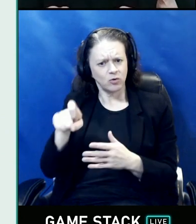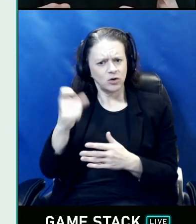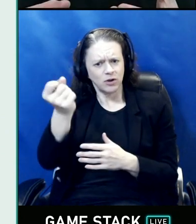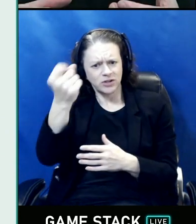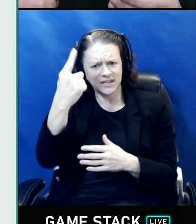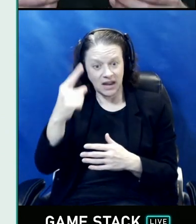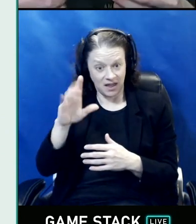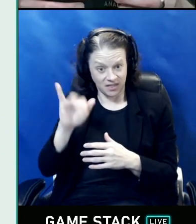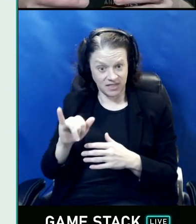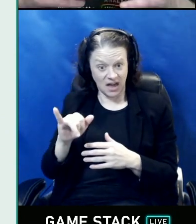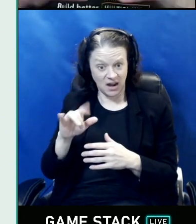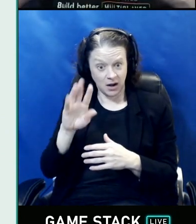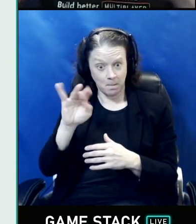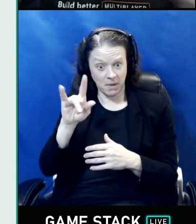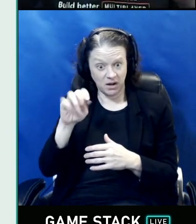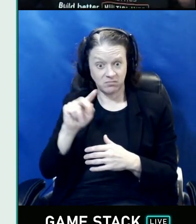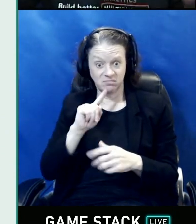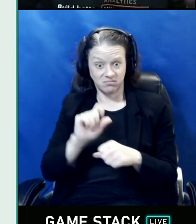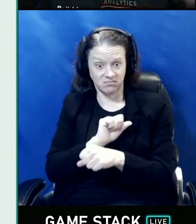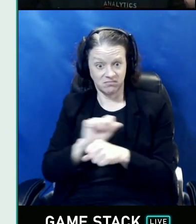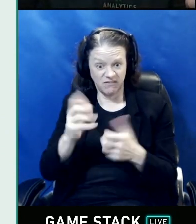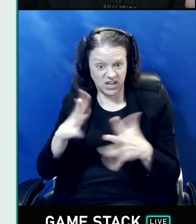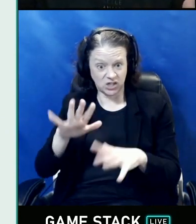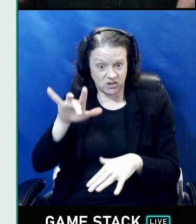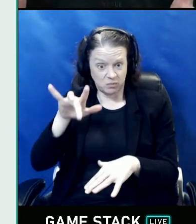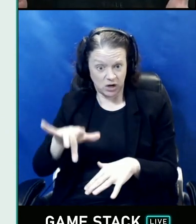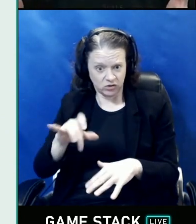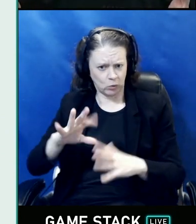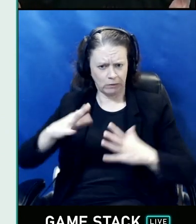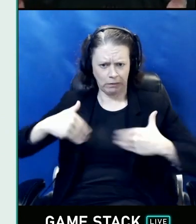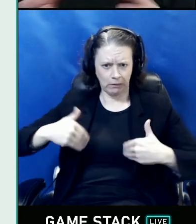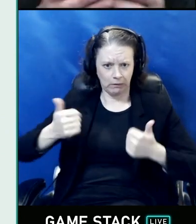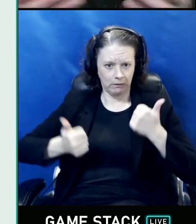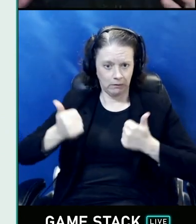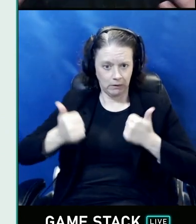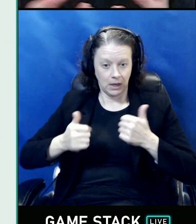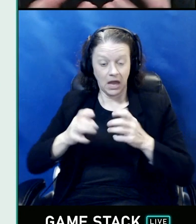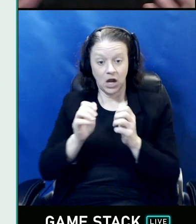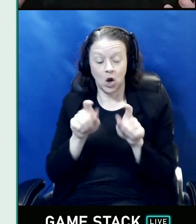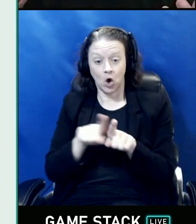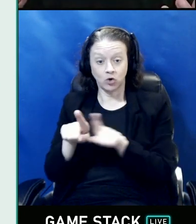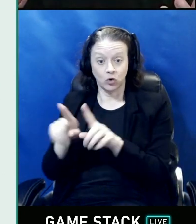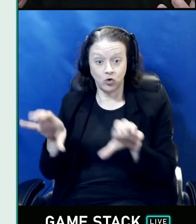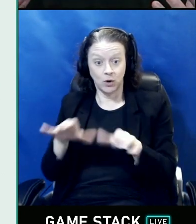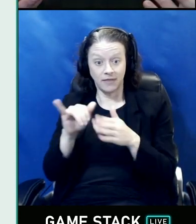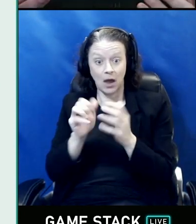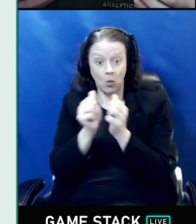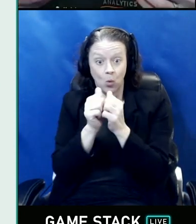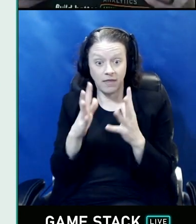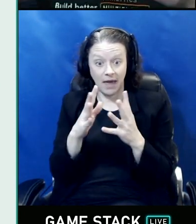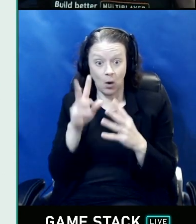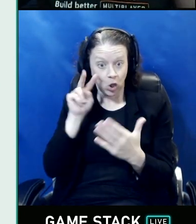button is pressed or not. So, and also doing that without looking at it, even in the peripheral vision,